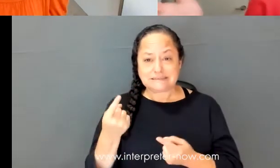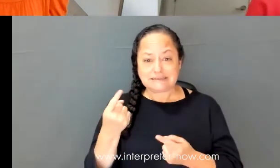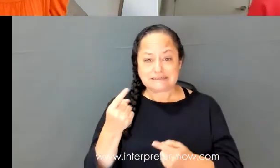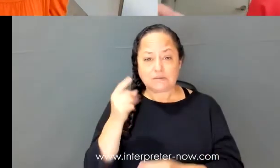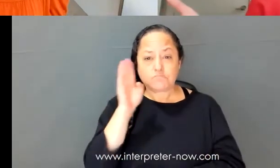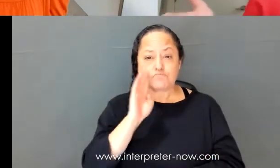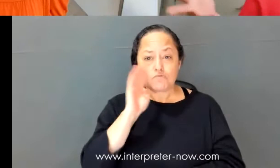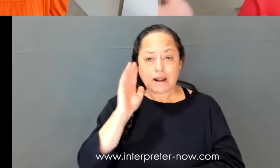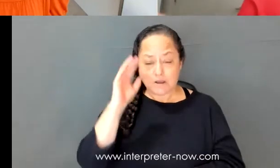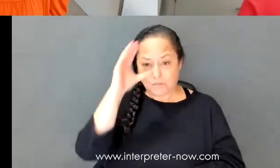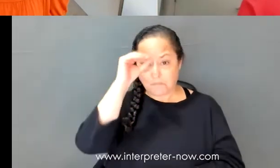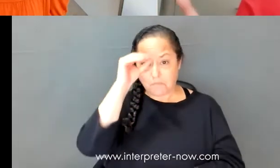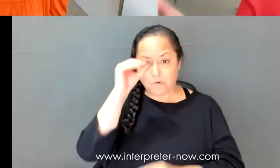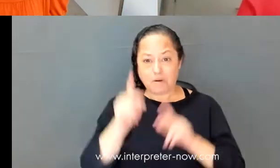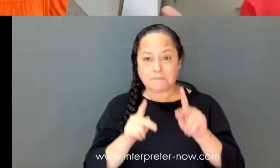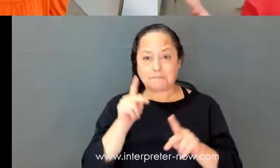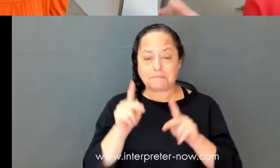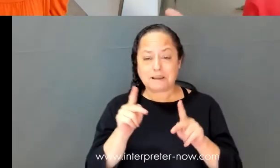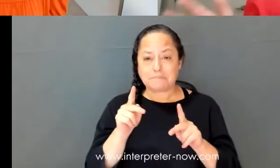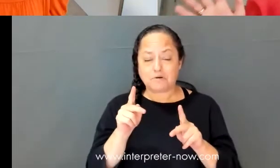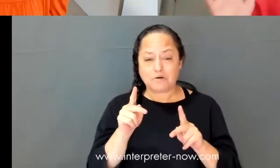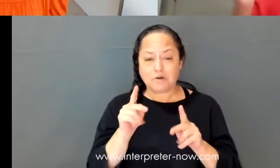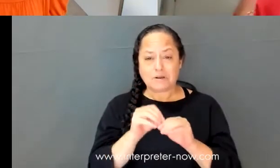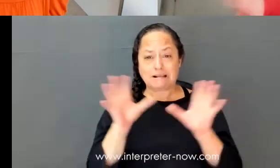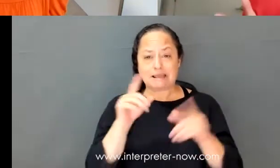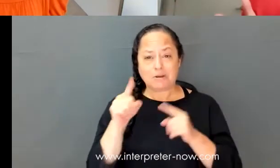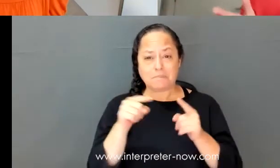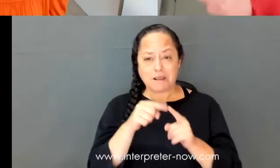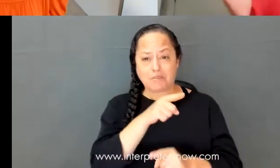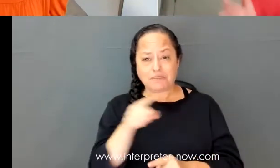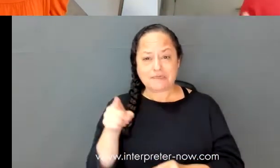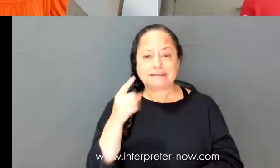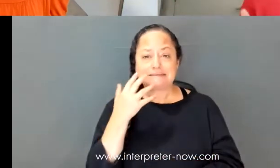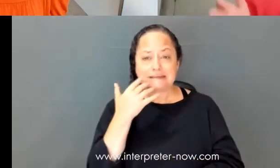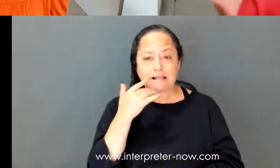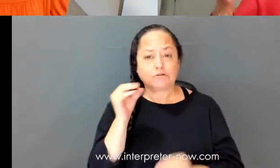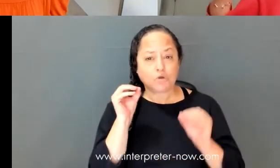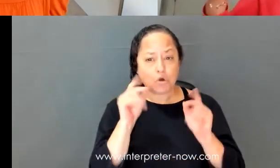So, what people are very clear about is, hey, these colors are okay for this boy.